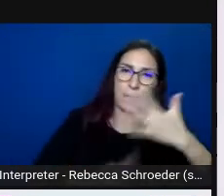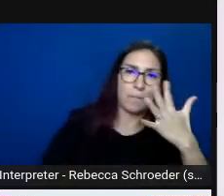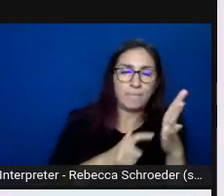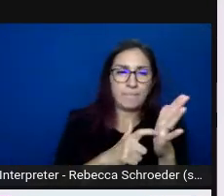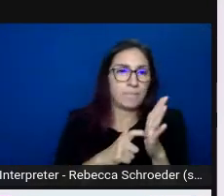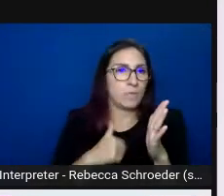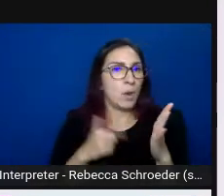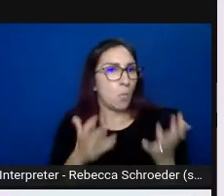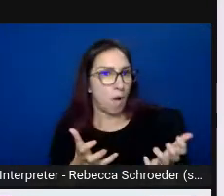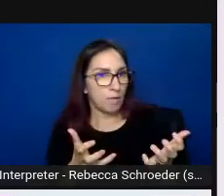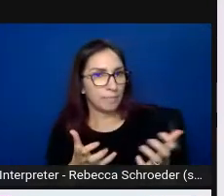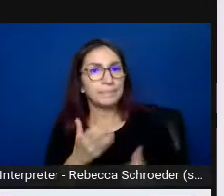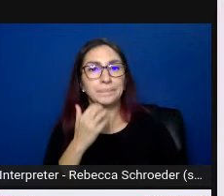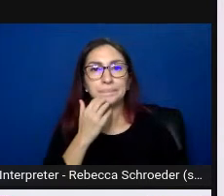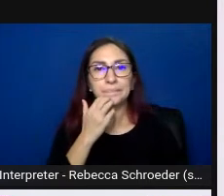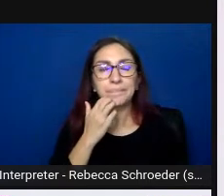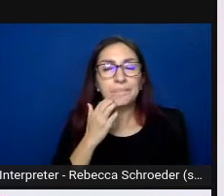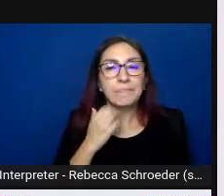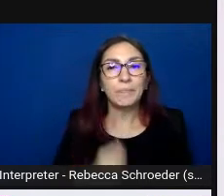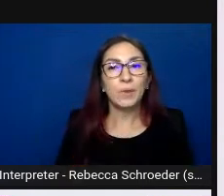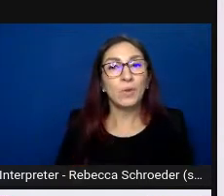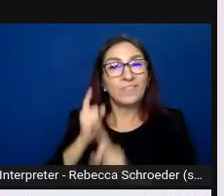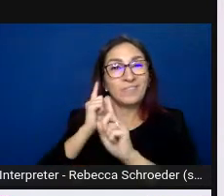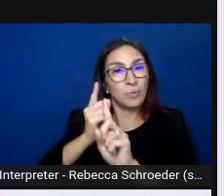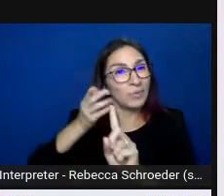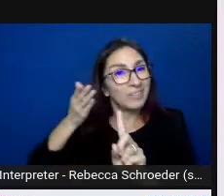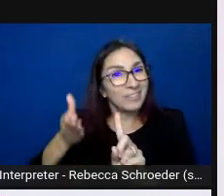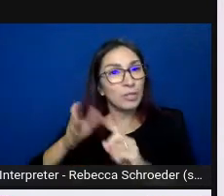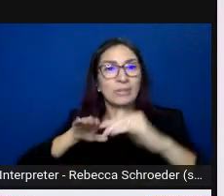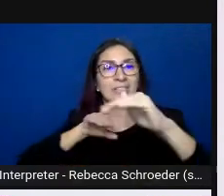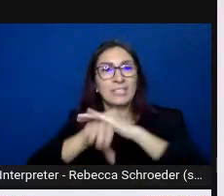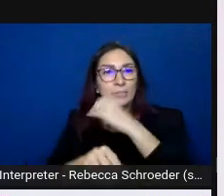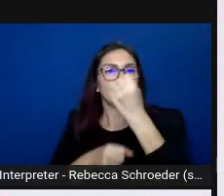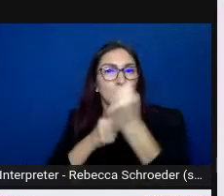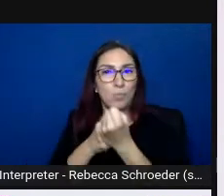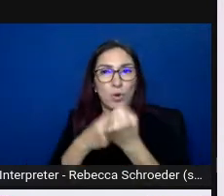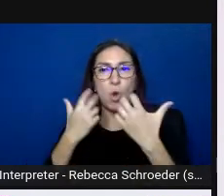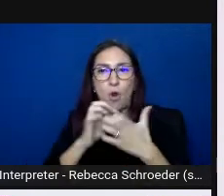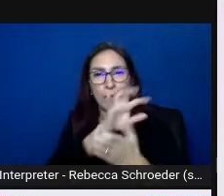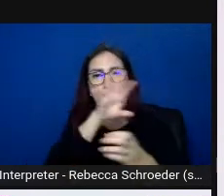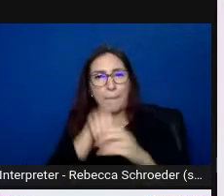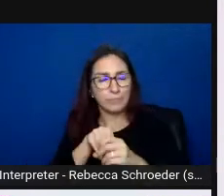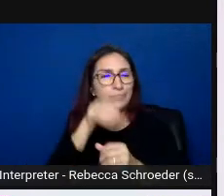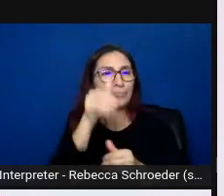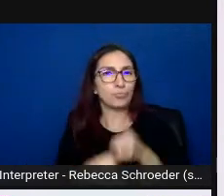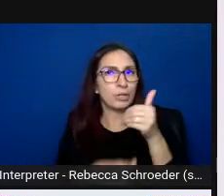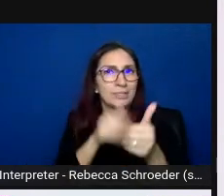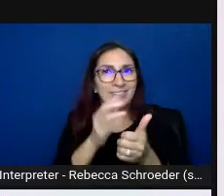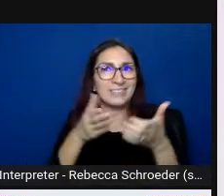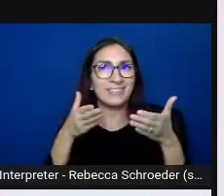The idea here is that accessibility supports are built into the process and the framework, they won't get left out.